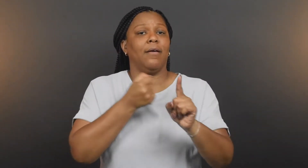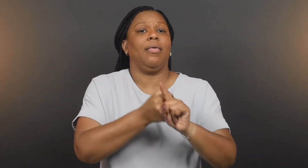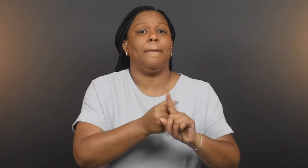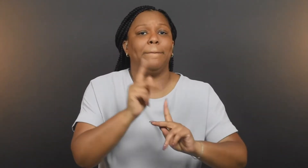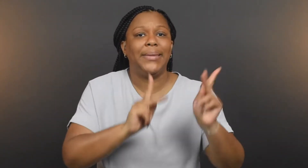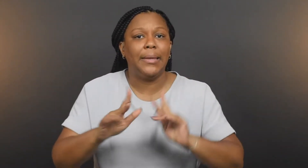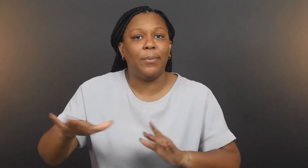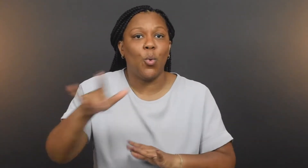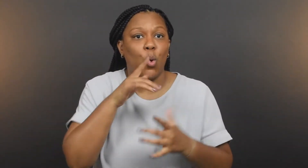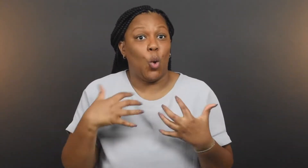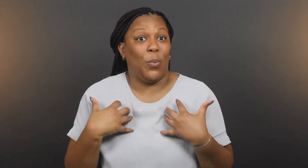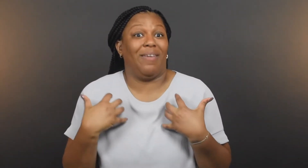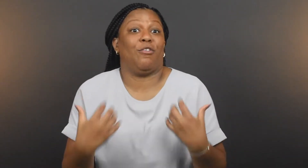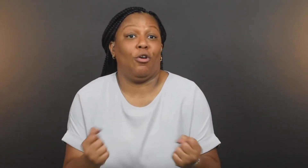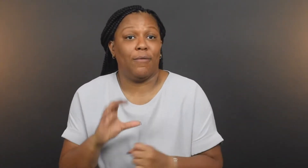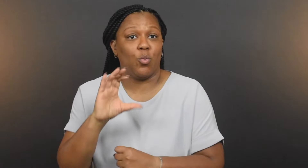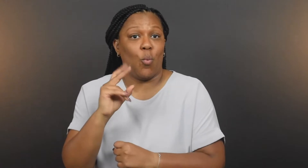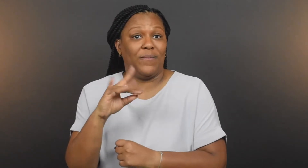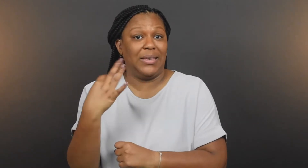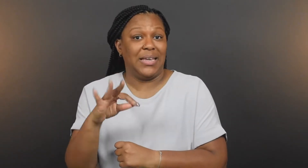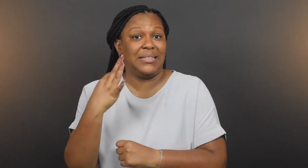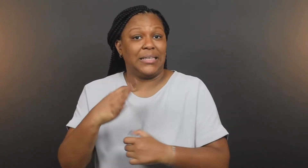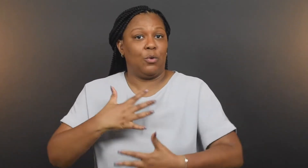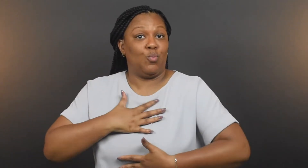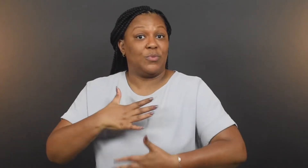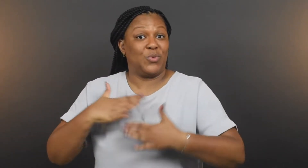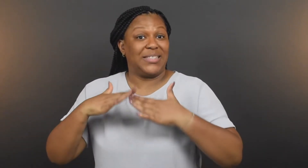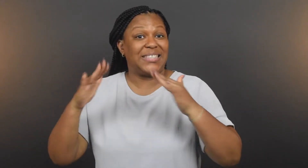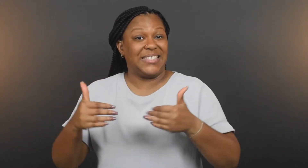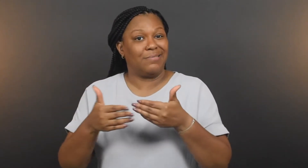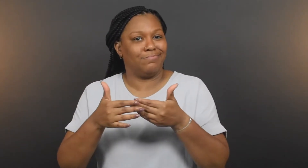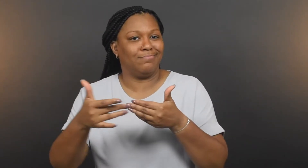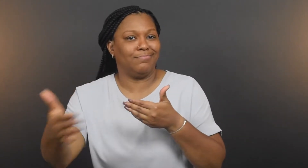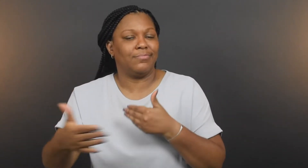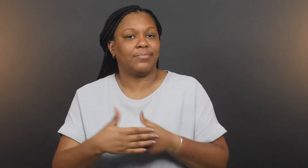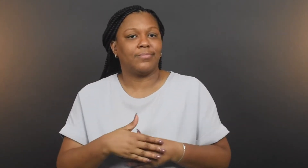claiming the lives of some people who had recovered from COVID-19’s respiratory symptoms.